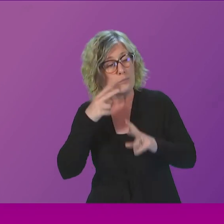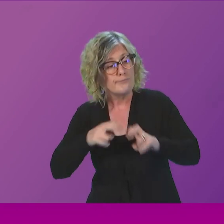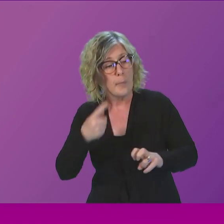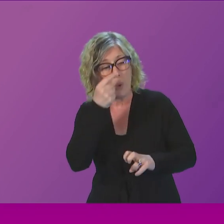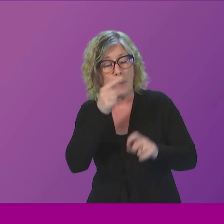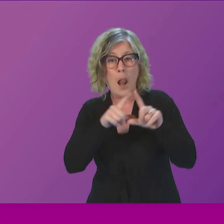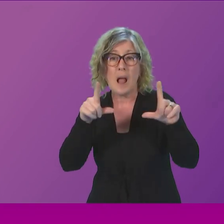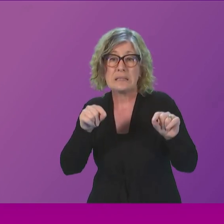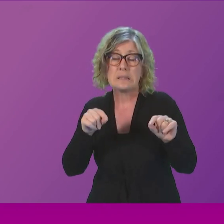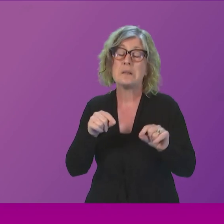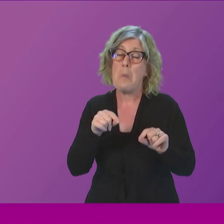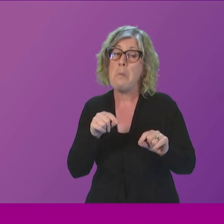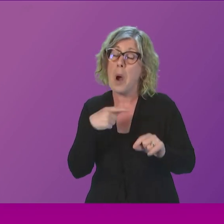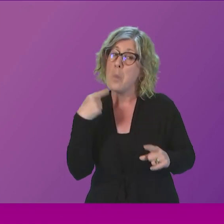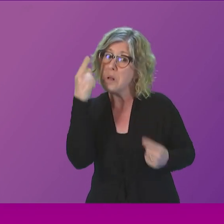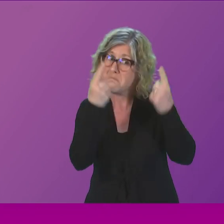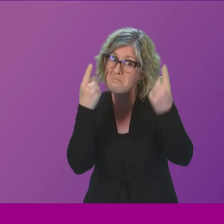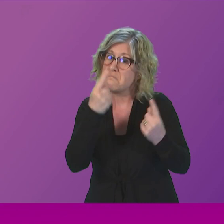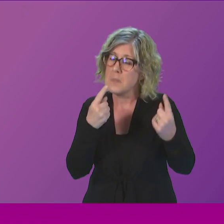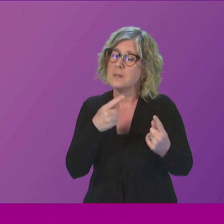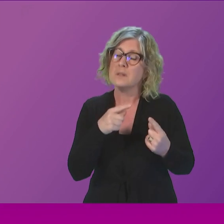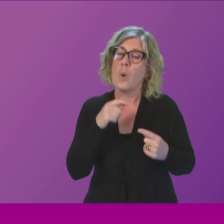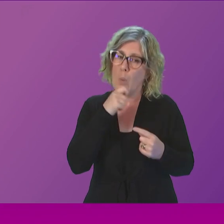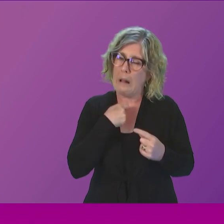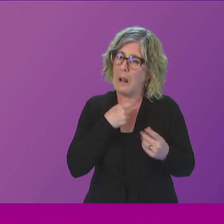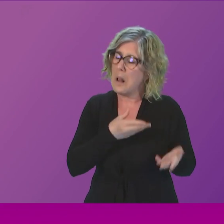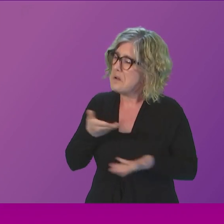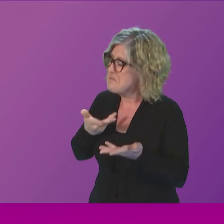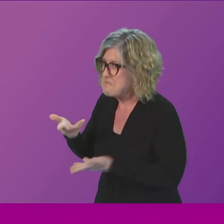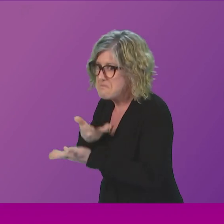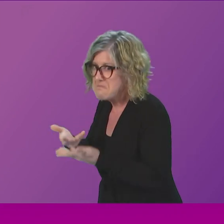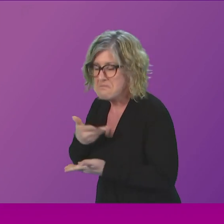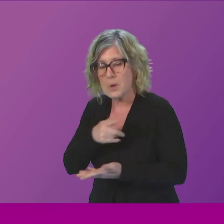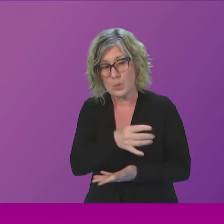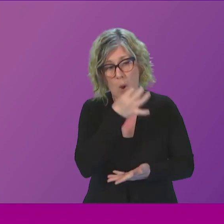with me, I will take that away and give it the due consideration that he asked me to give it.